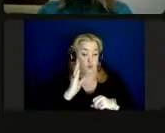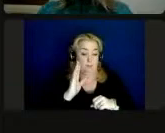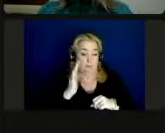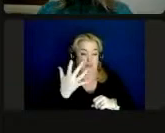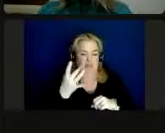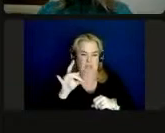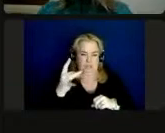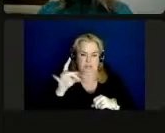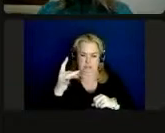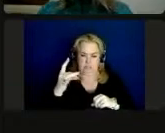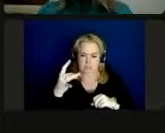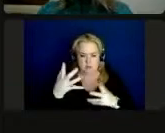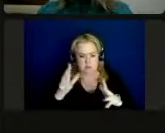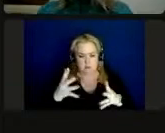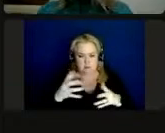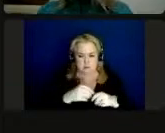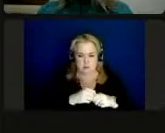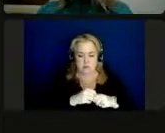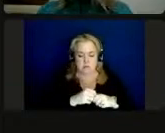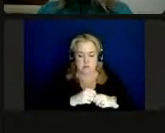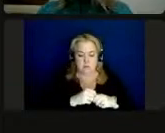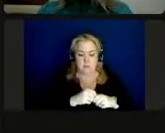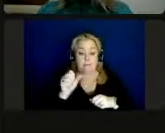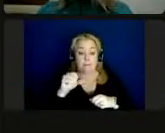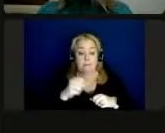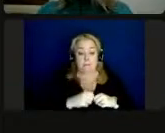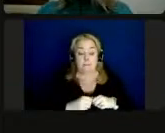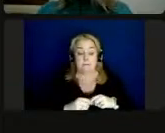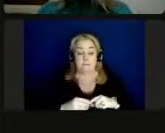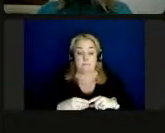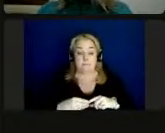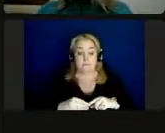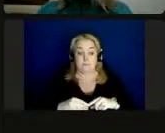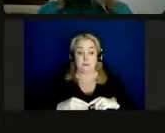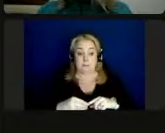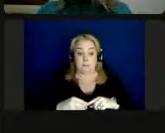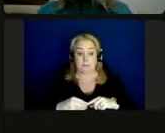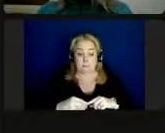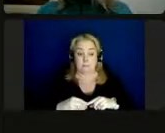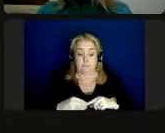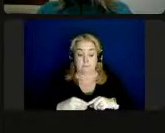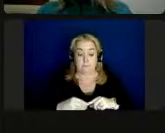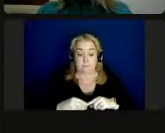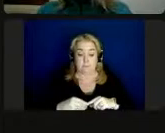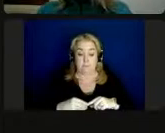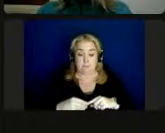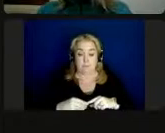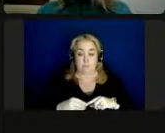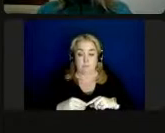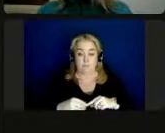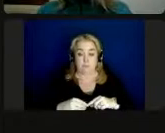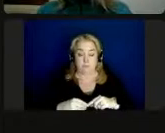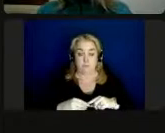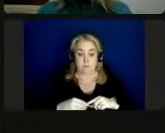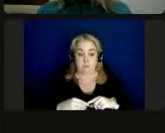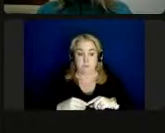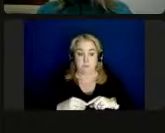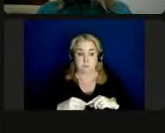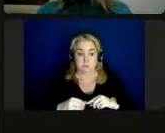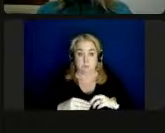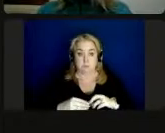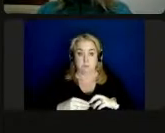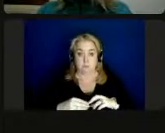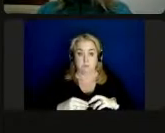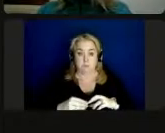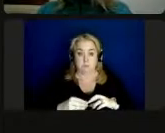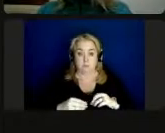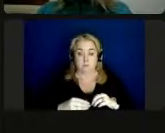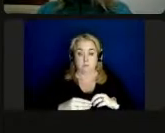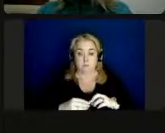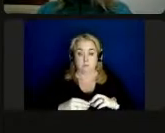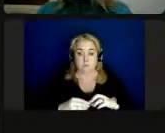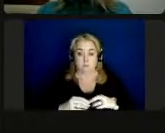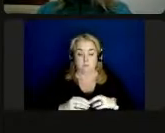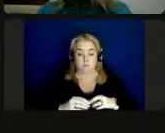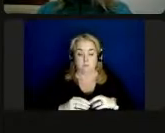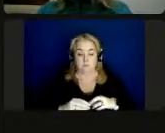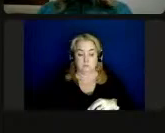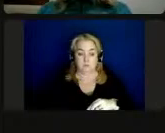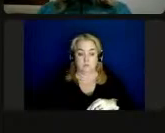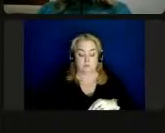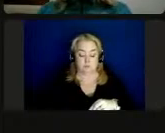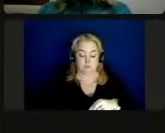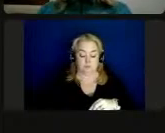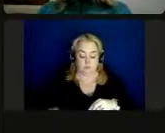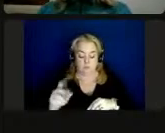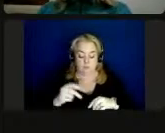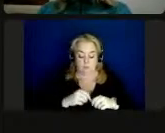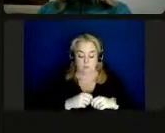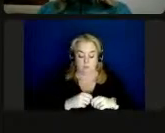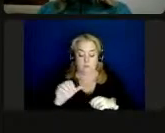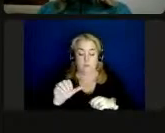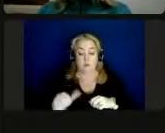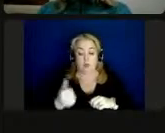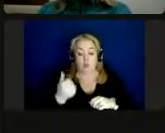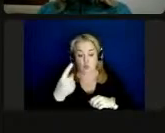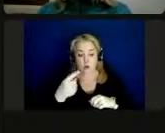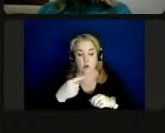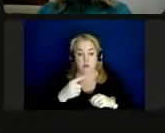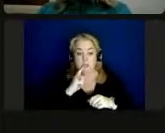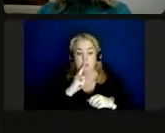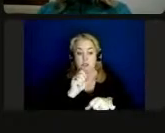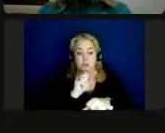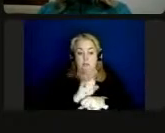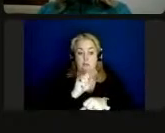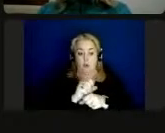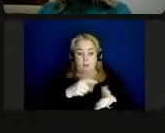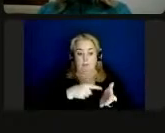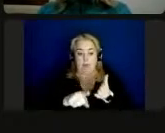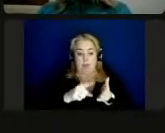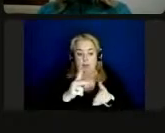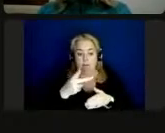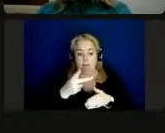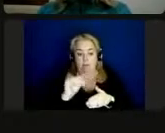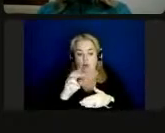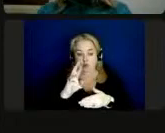THE FEE BY THAT KNOWLEDGE WHICH